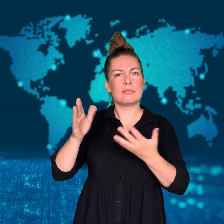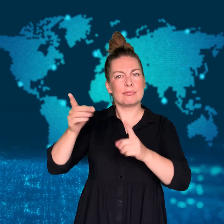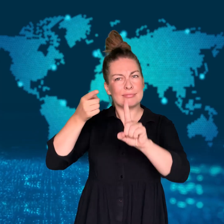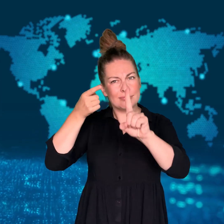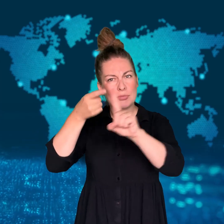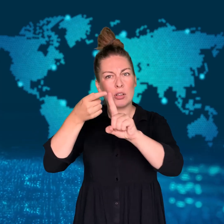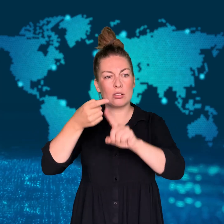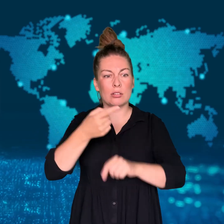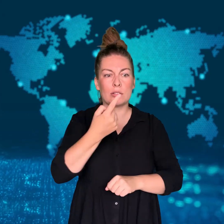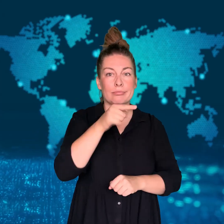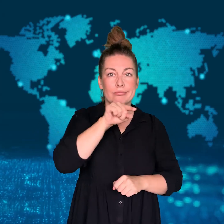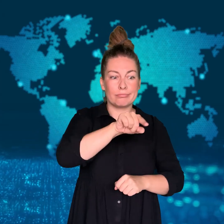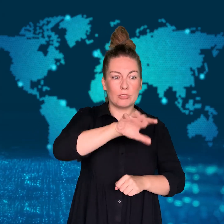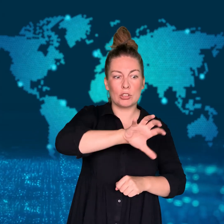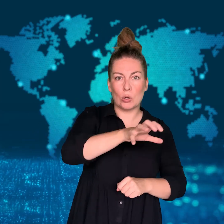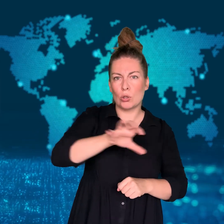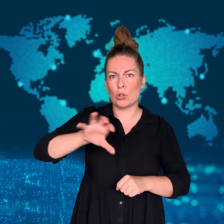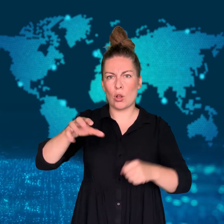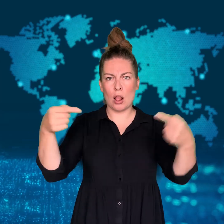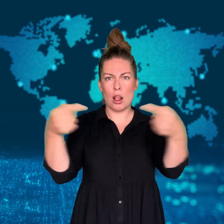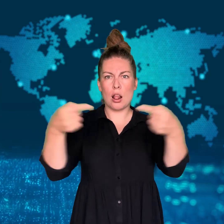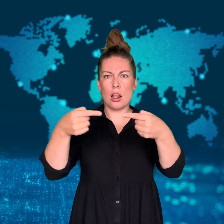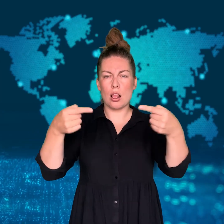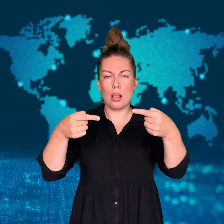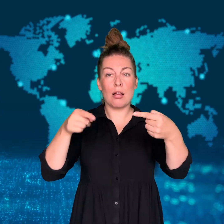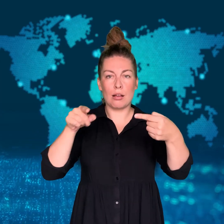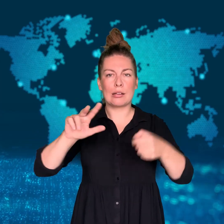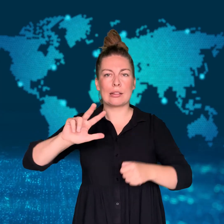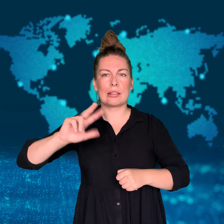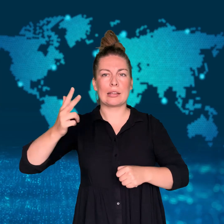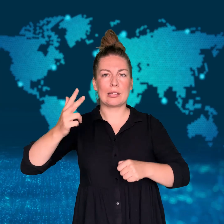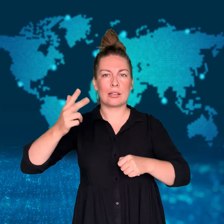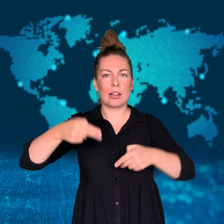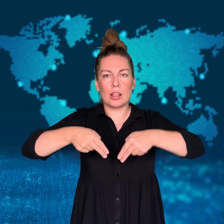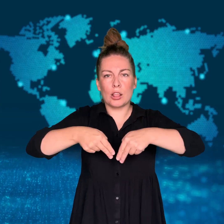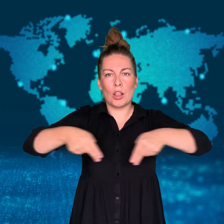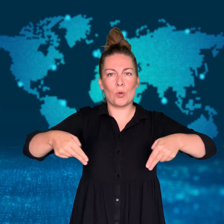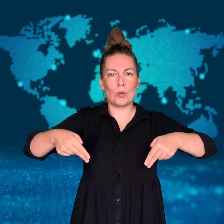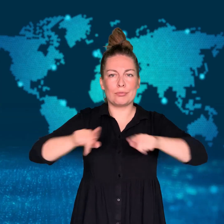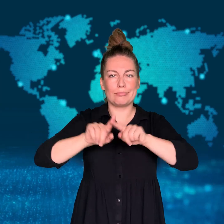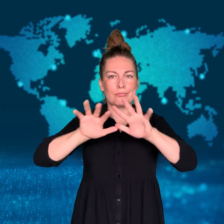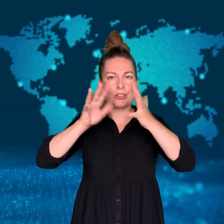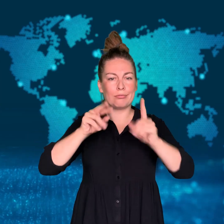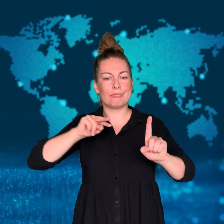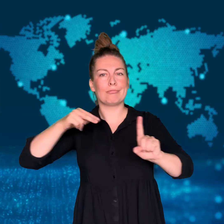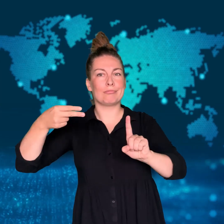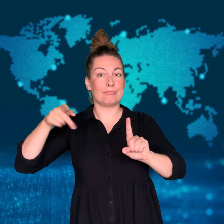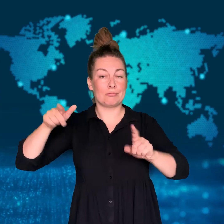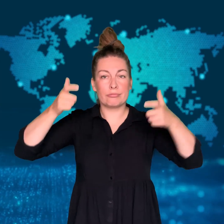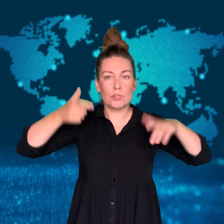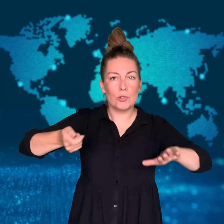At the time, the Court ruled that China had no historic rights to